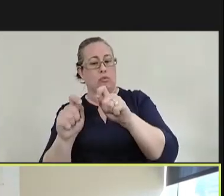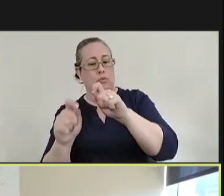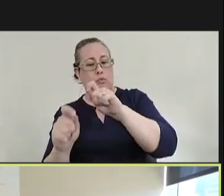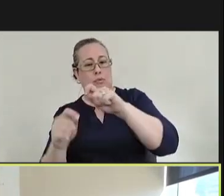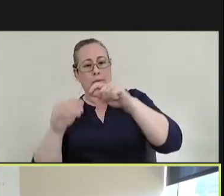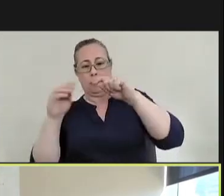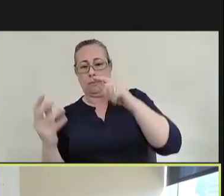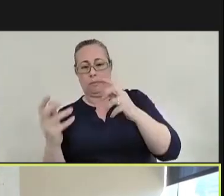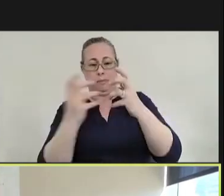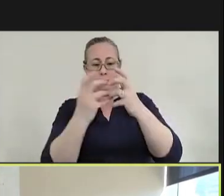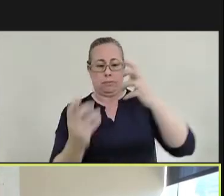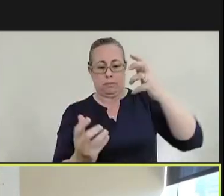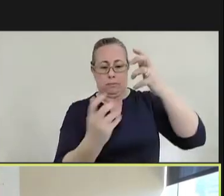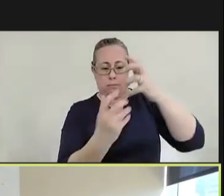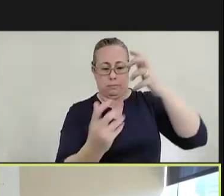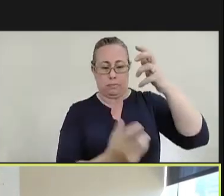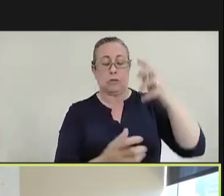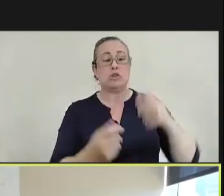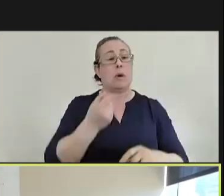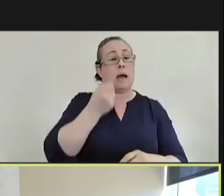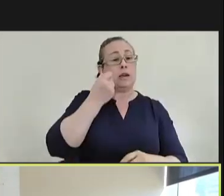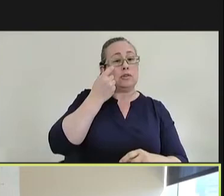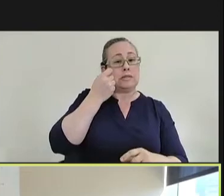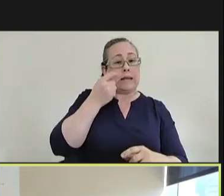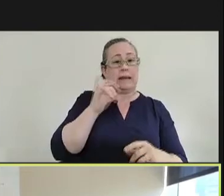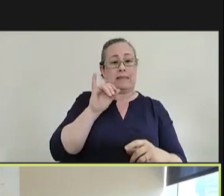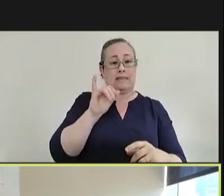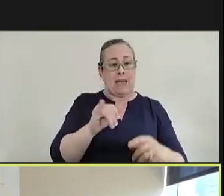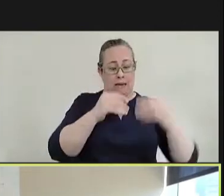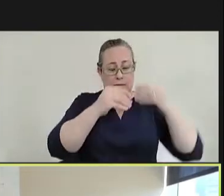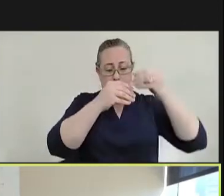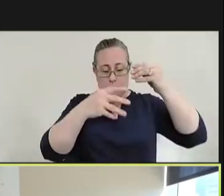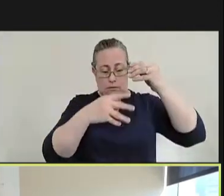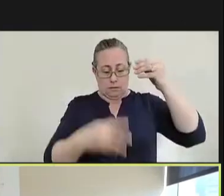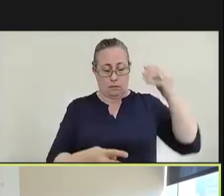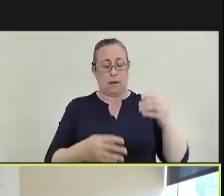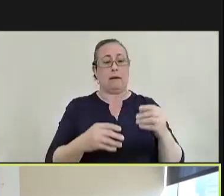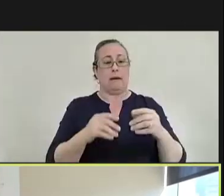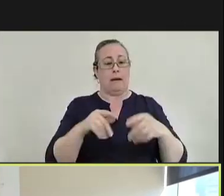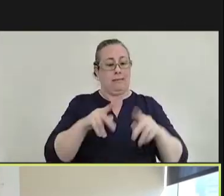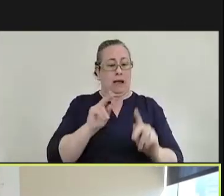sequence and phylogeny of a particular virus enables us to make faster predictions and in